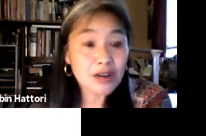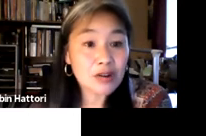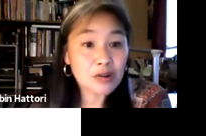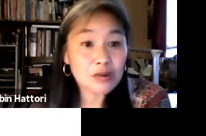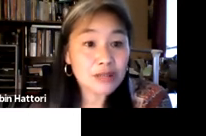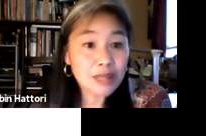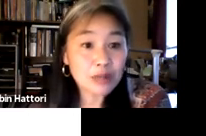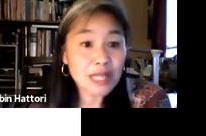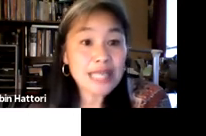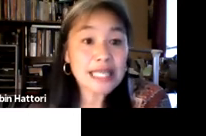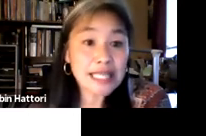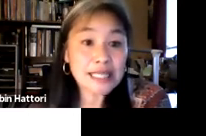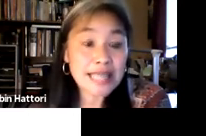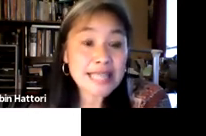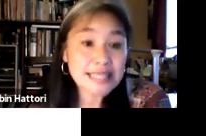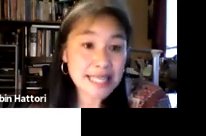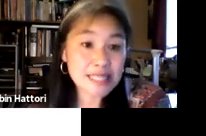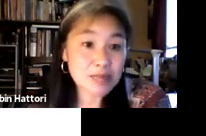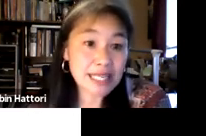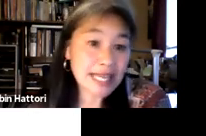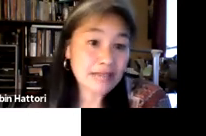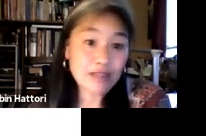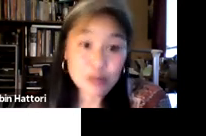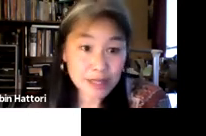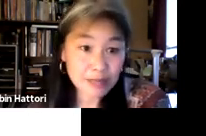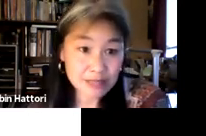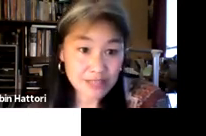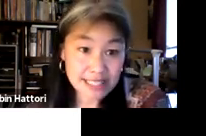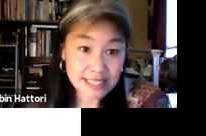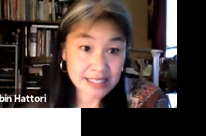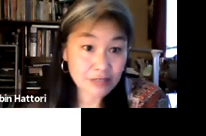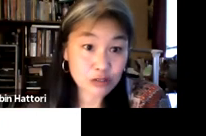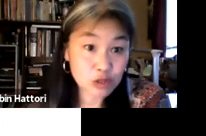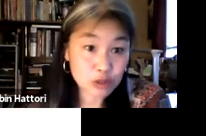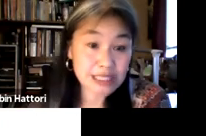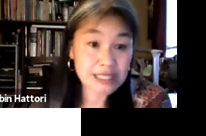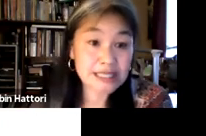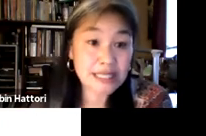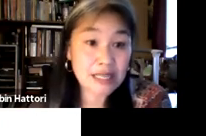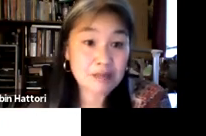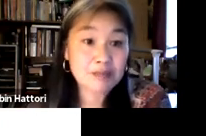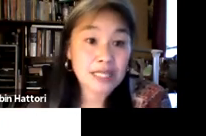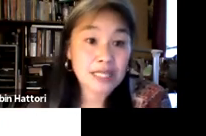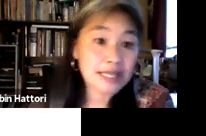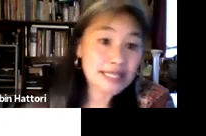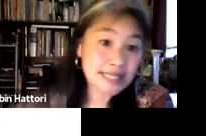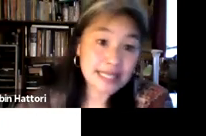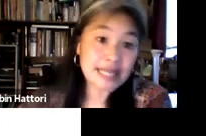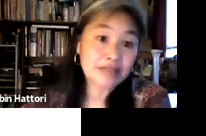you know, going on the bus and going to sit in the back where the colored people sat and being told no, you need to sit in the